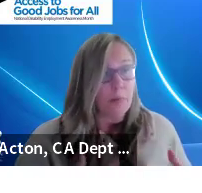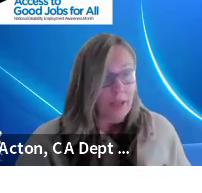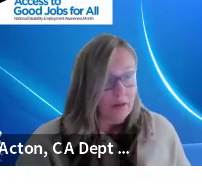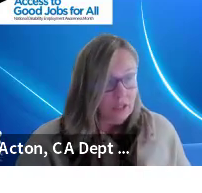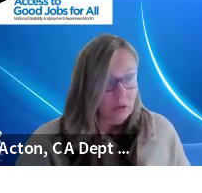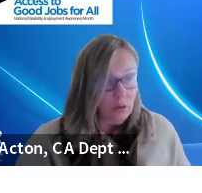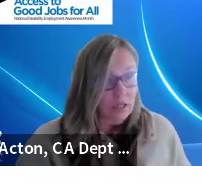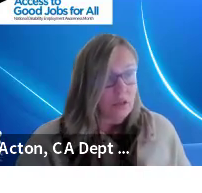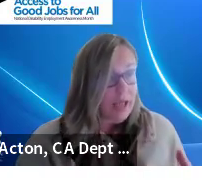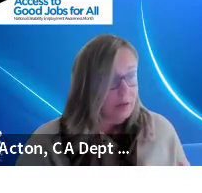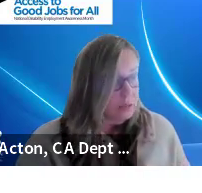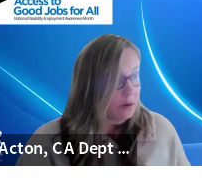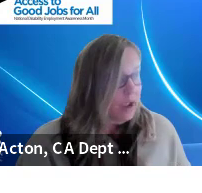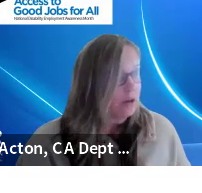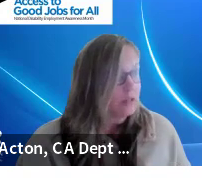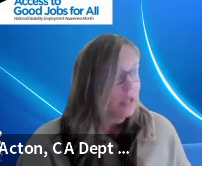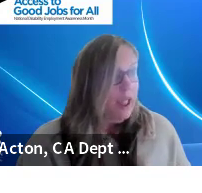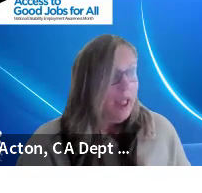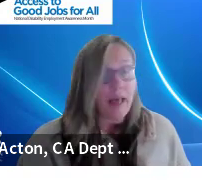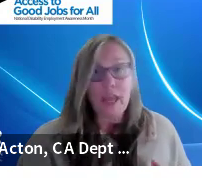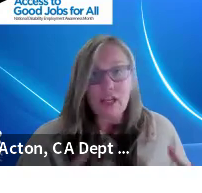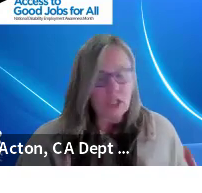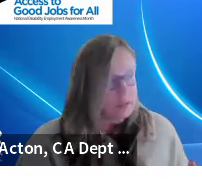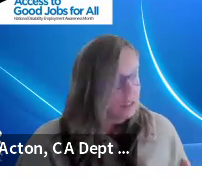our public housing authorities, those housing providers and the aging and